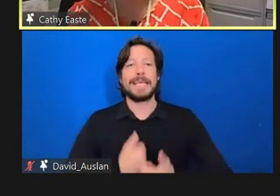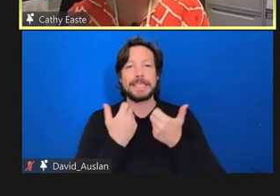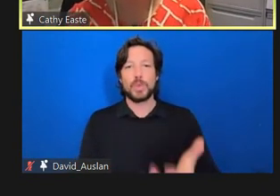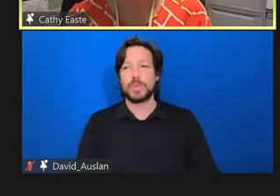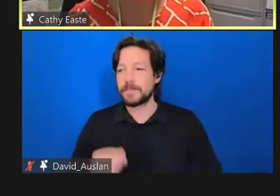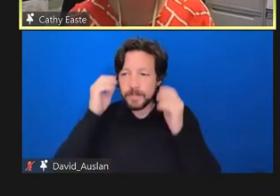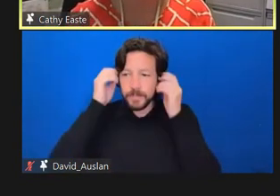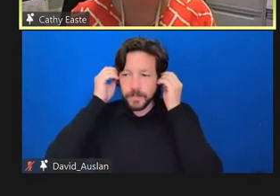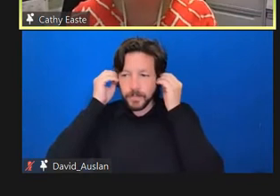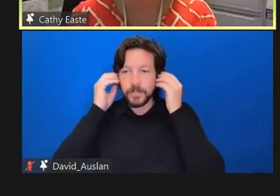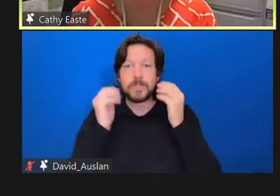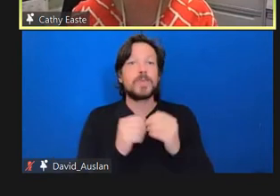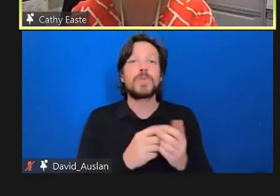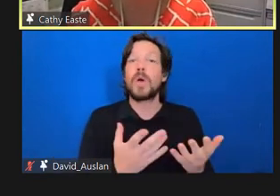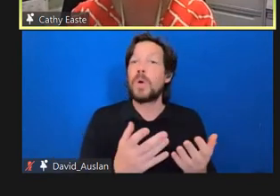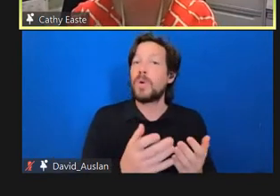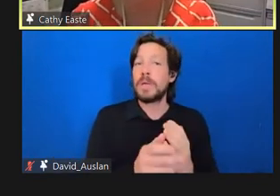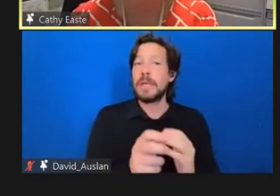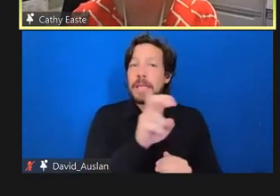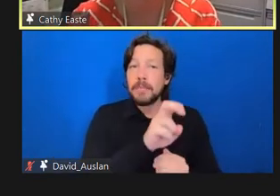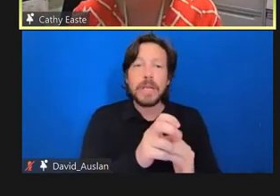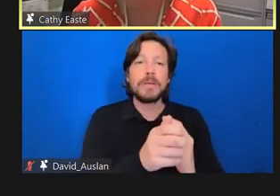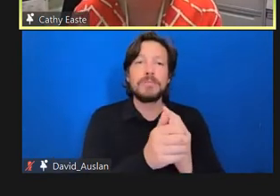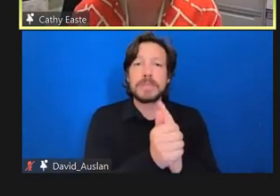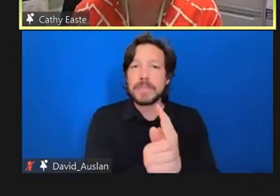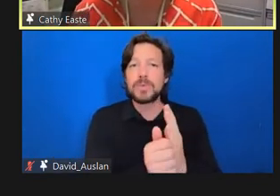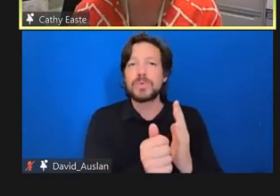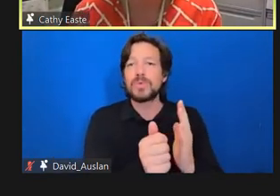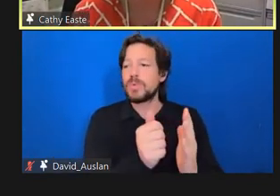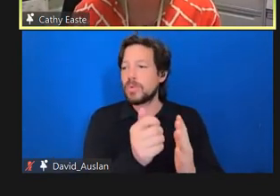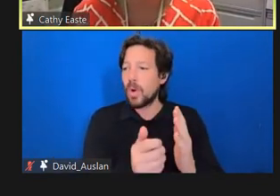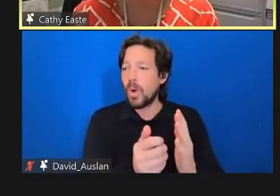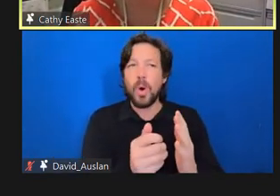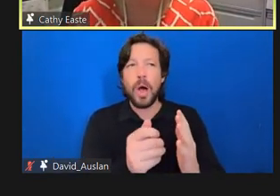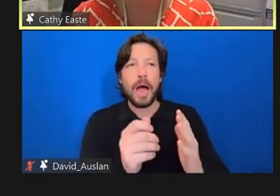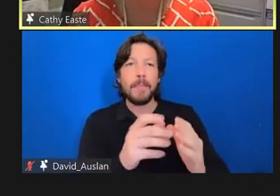ability to lipread or participate or understand that the hard hearing person is not dependent on